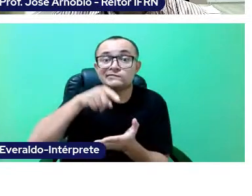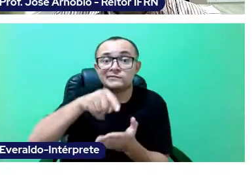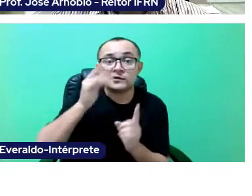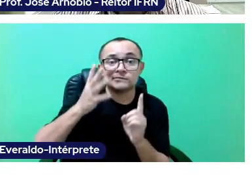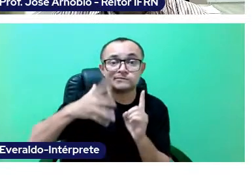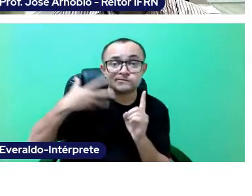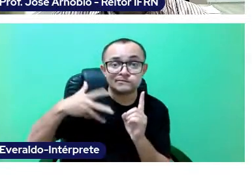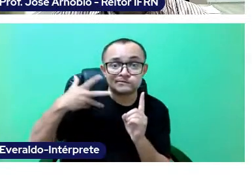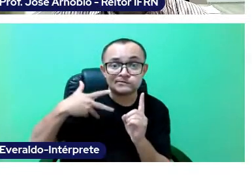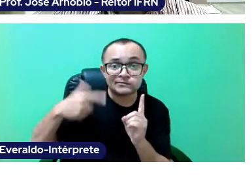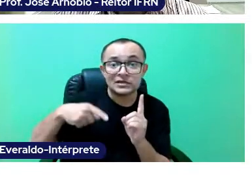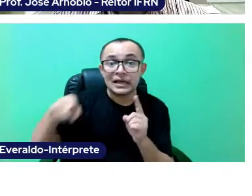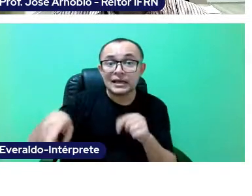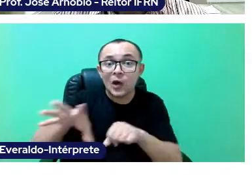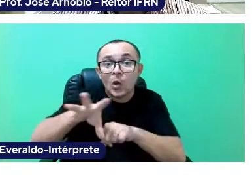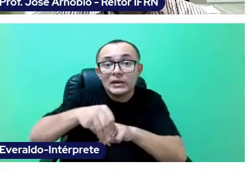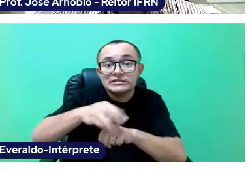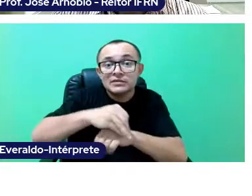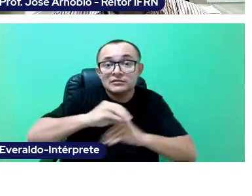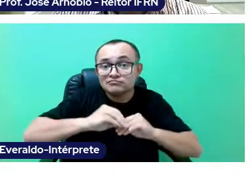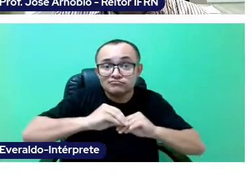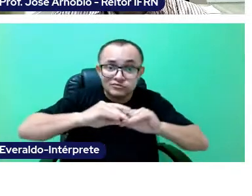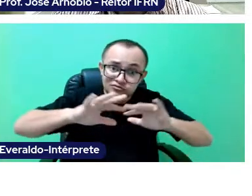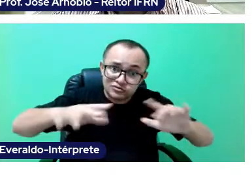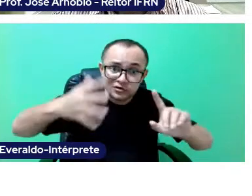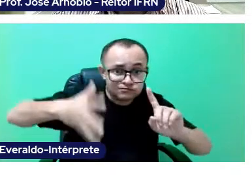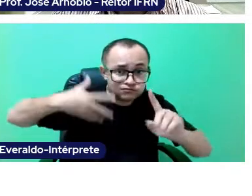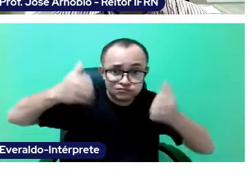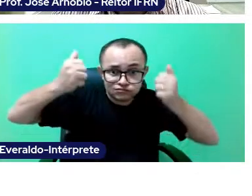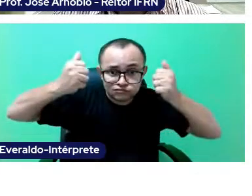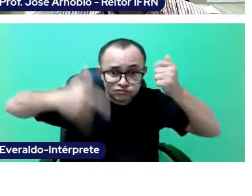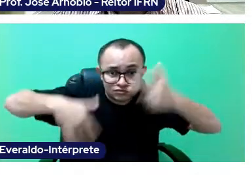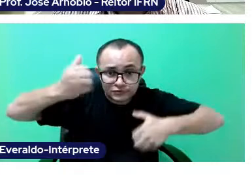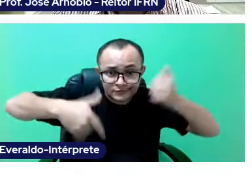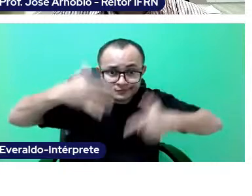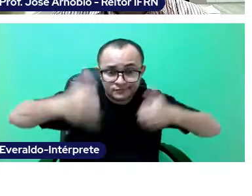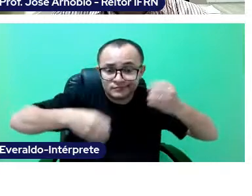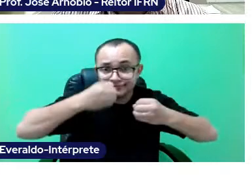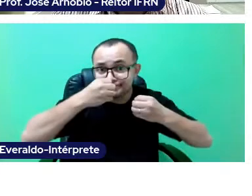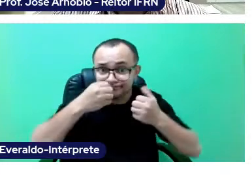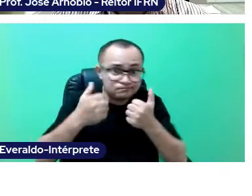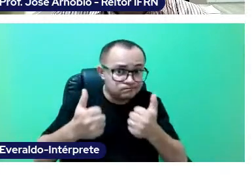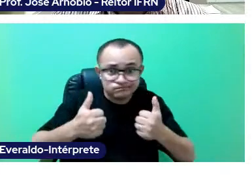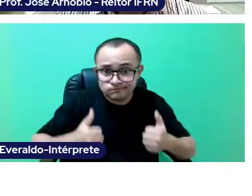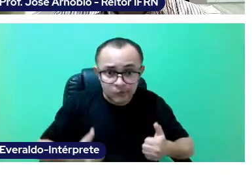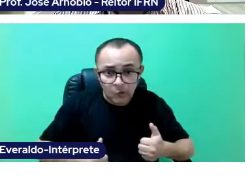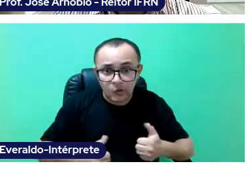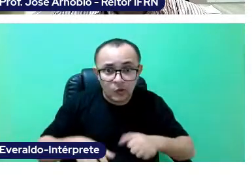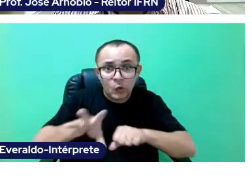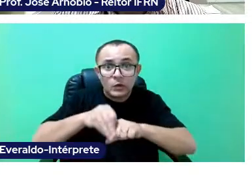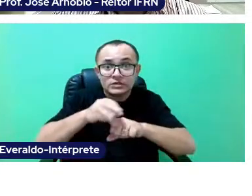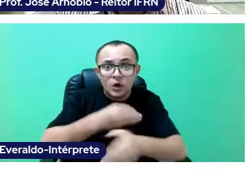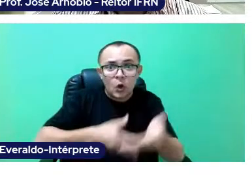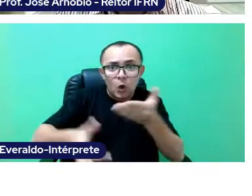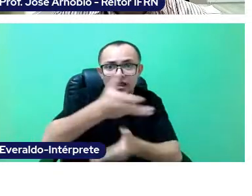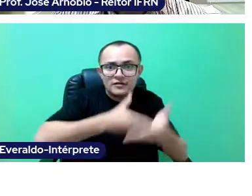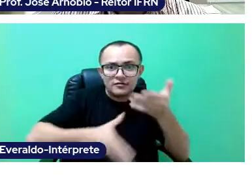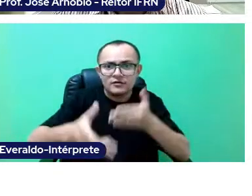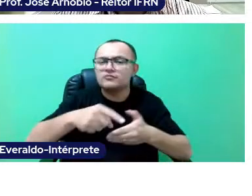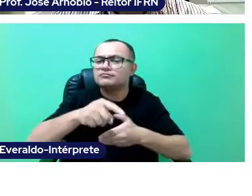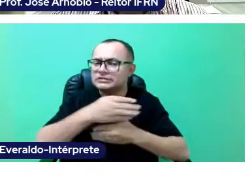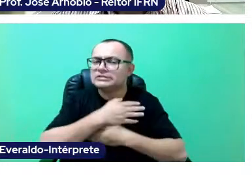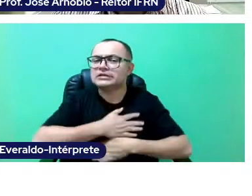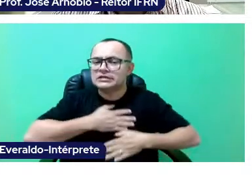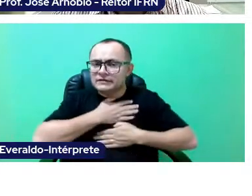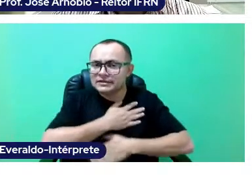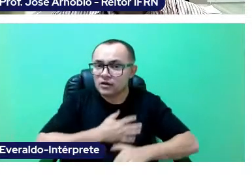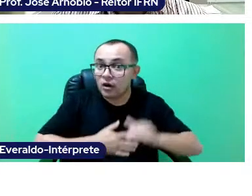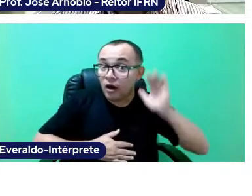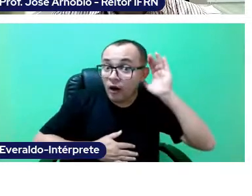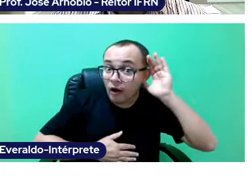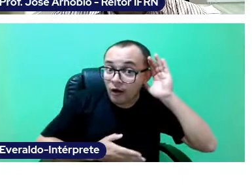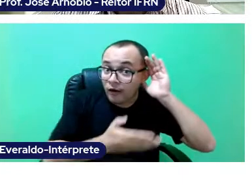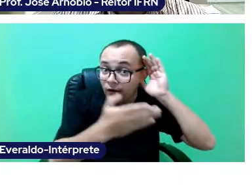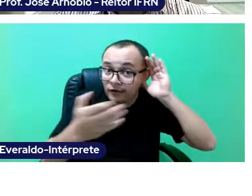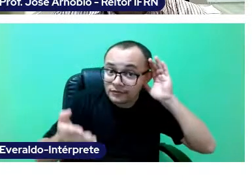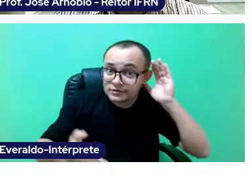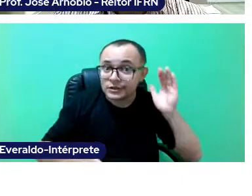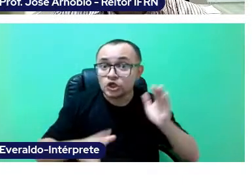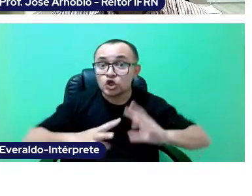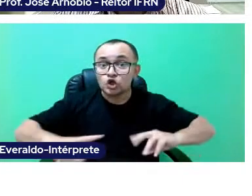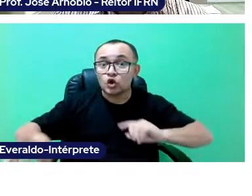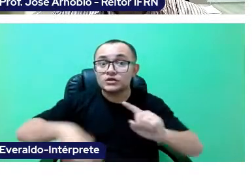the ones that share and build with us knowledge during these days. We construct this knowledge collectively, they are all references in their respective fields